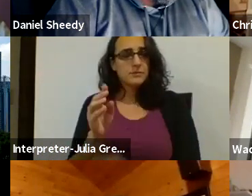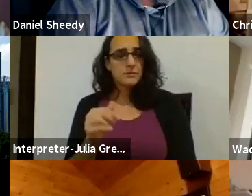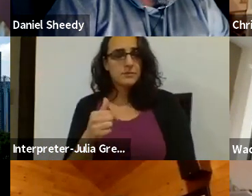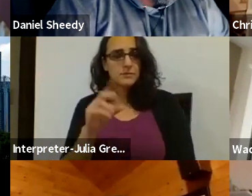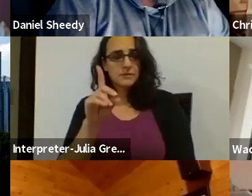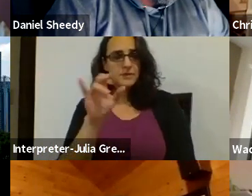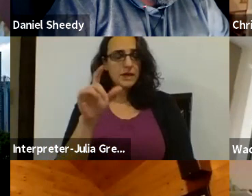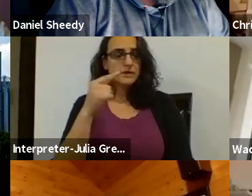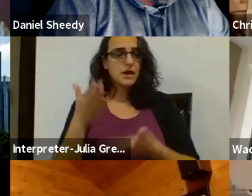Carolyn Gallagher: Again. Is there a second